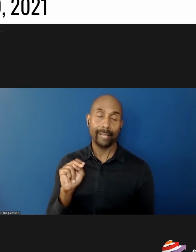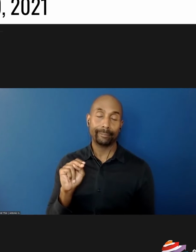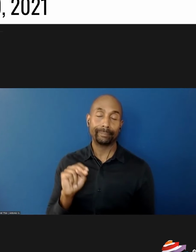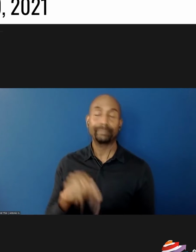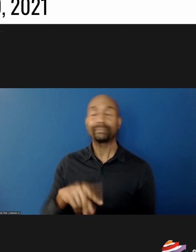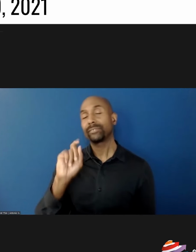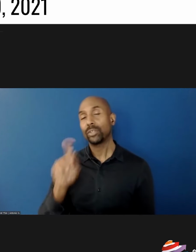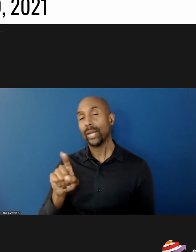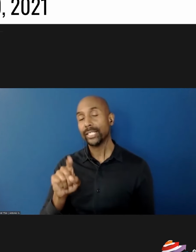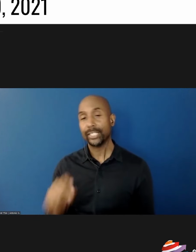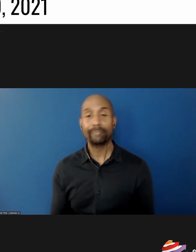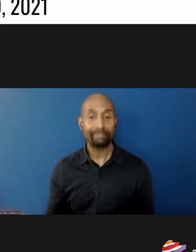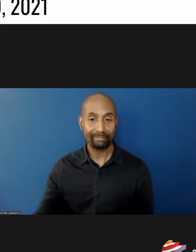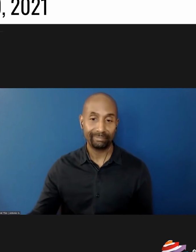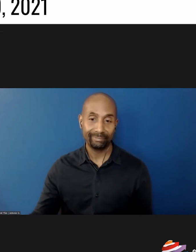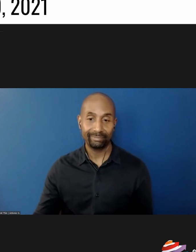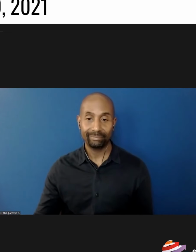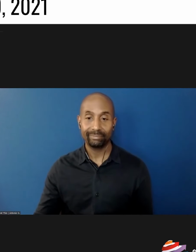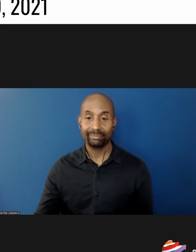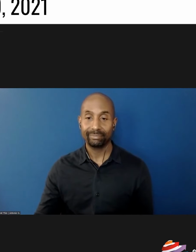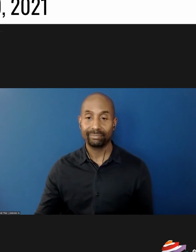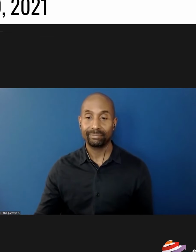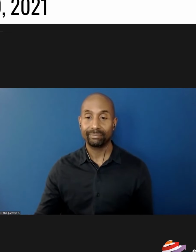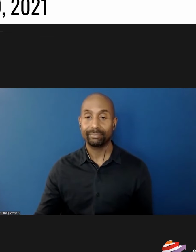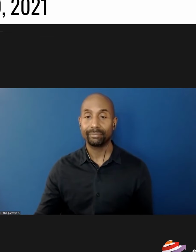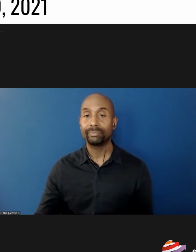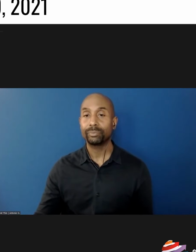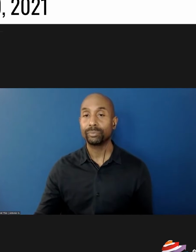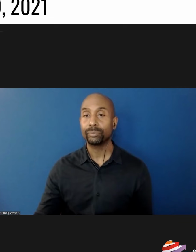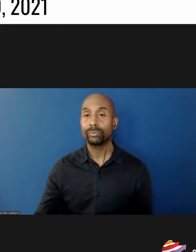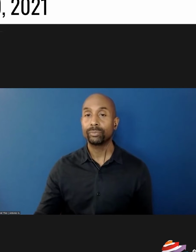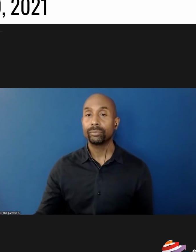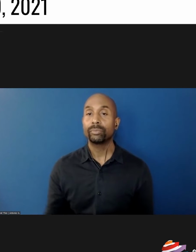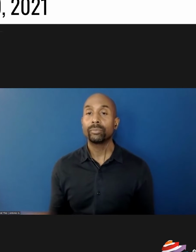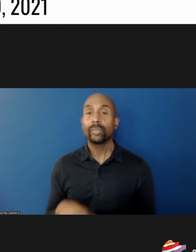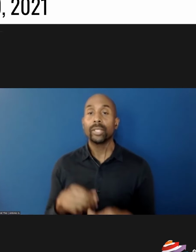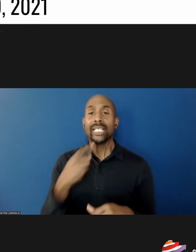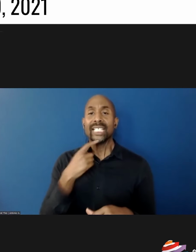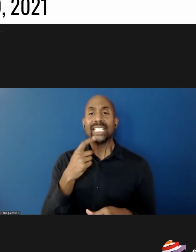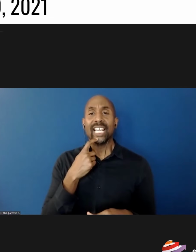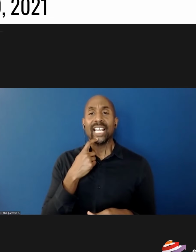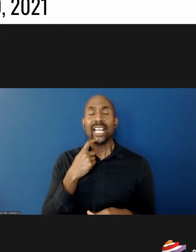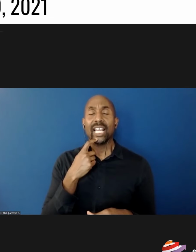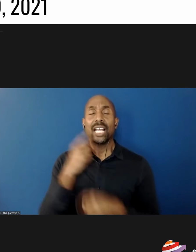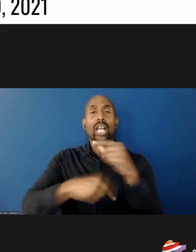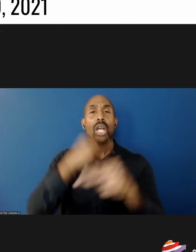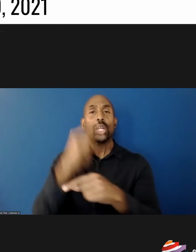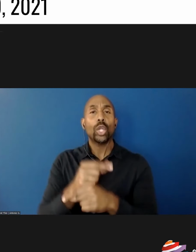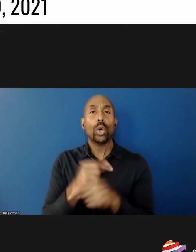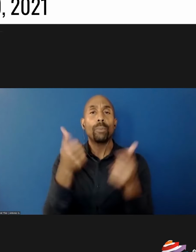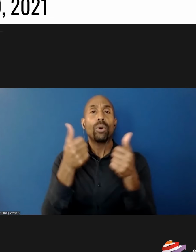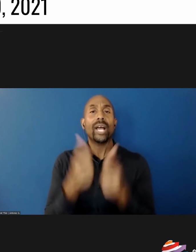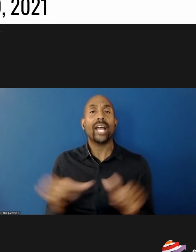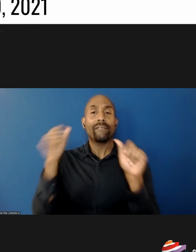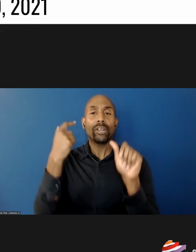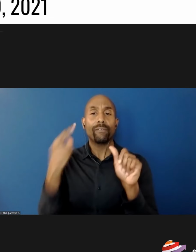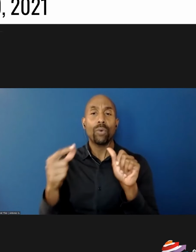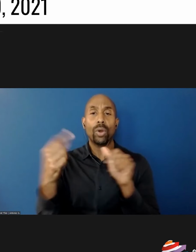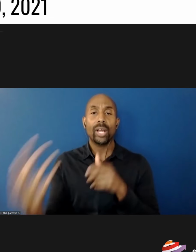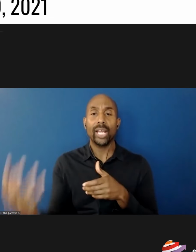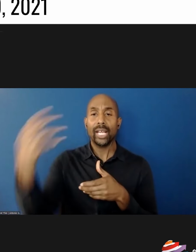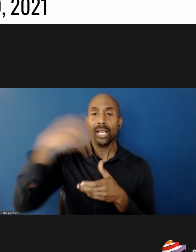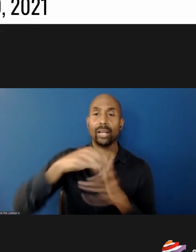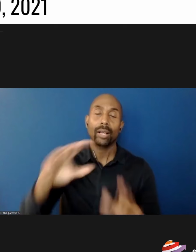We have a question, what should the global effort for inclusive and I am so sorry clearly